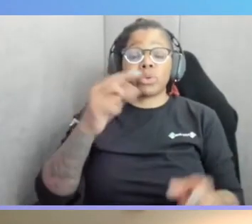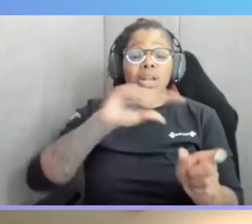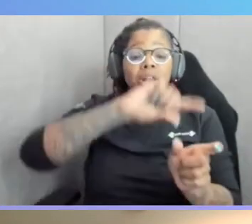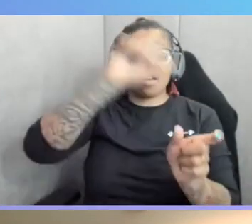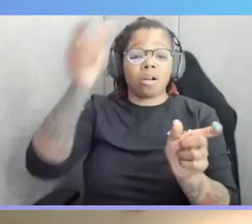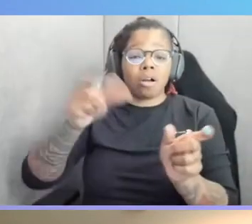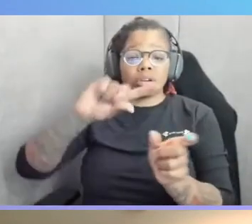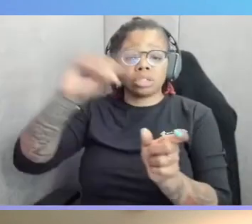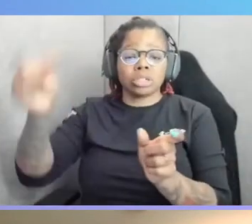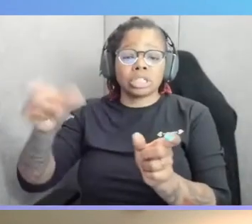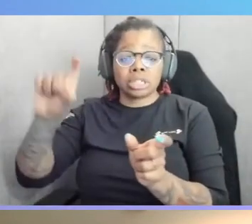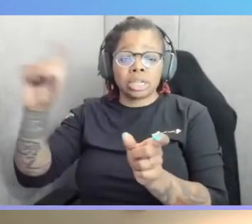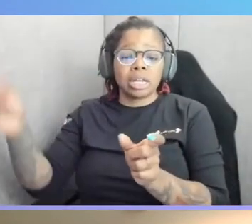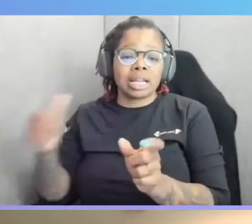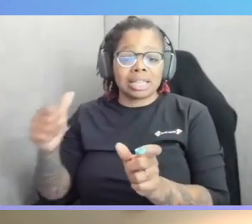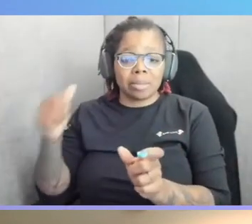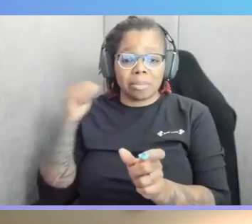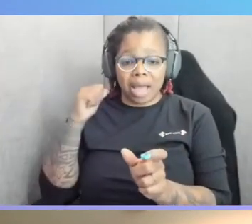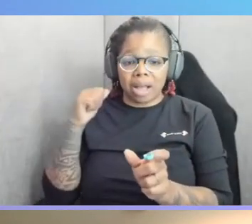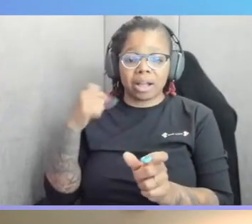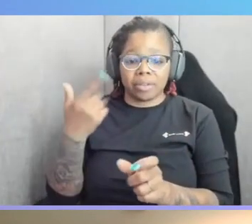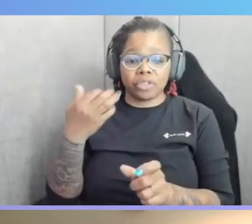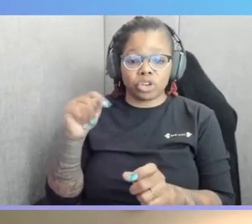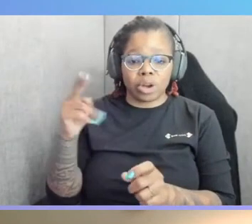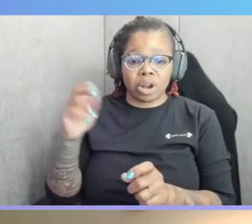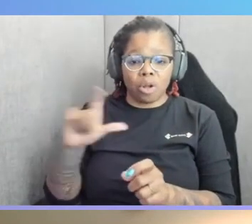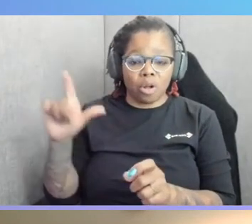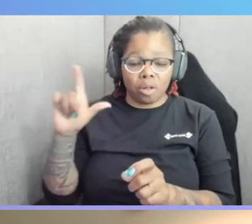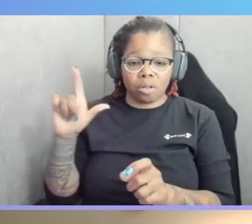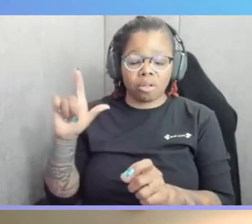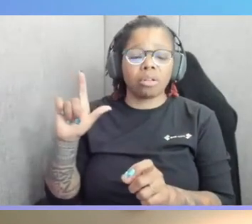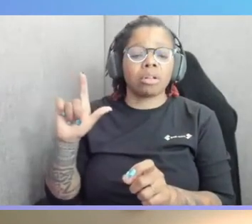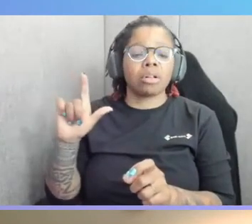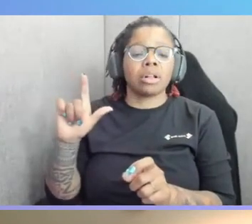the Great Hall and the. The closed entrance to the main